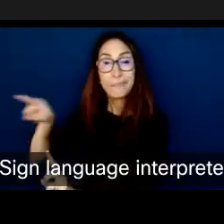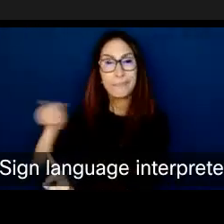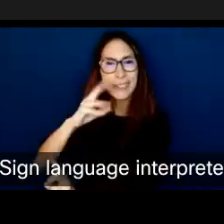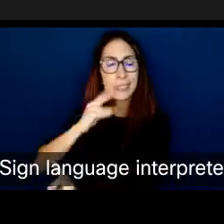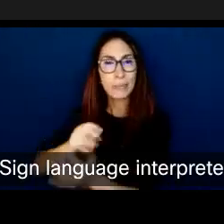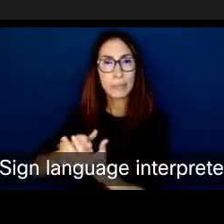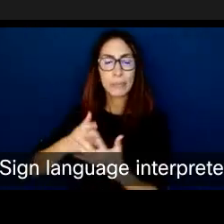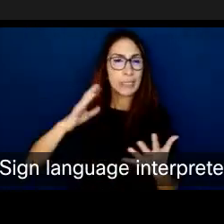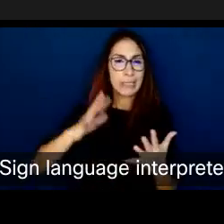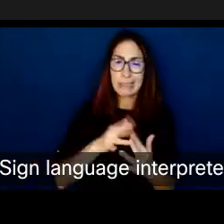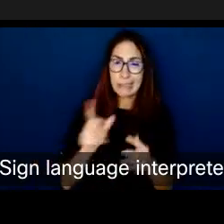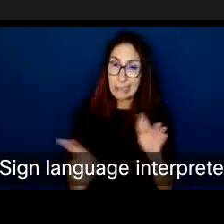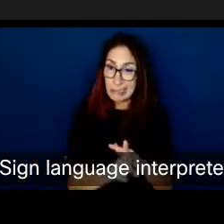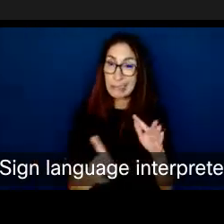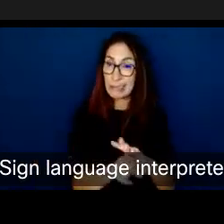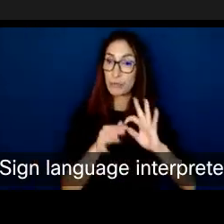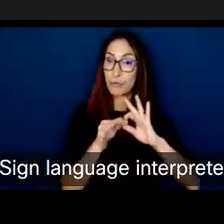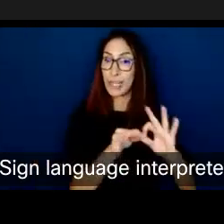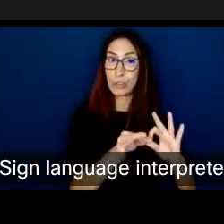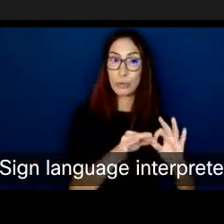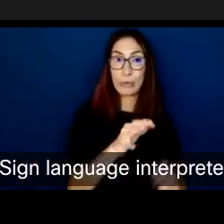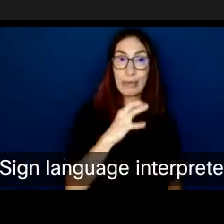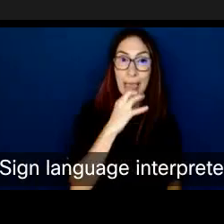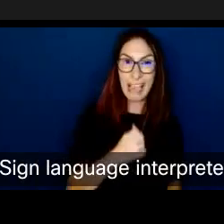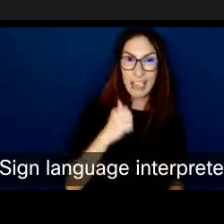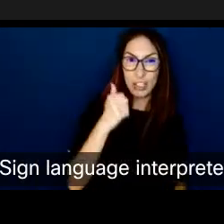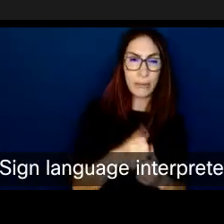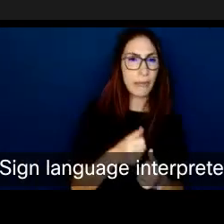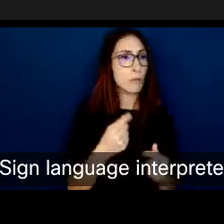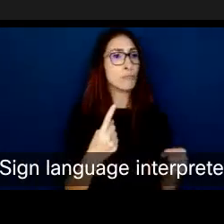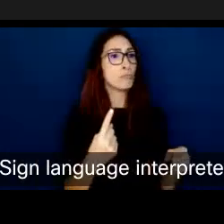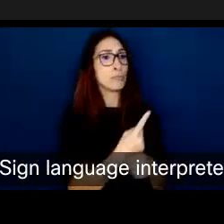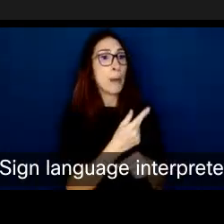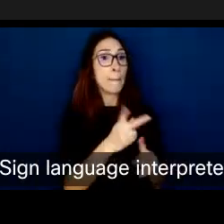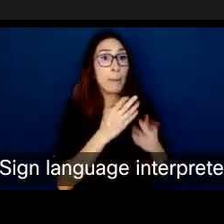without HIV might be dealing with. So, one of the things that